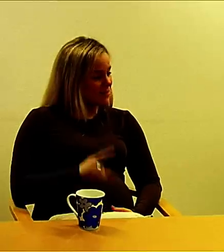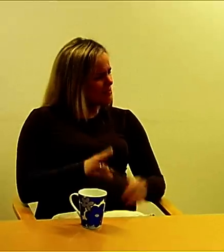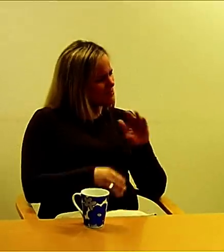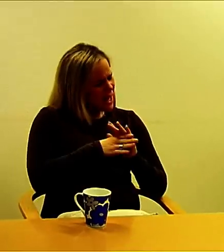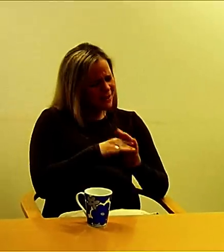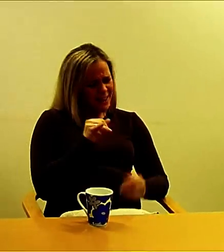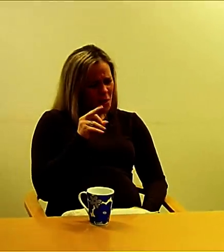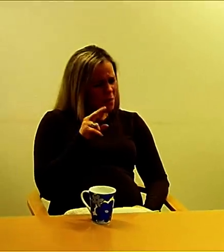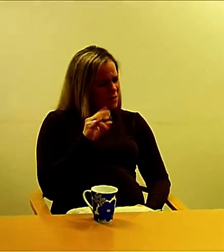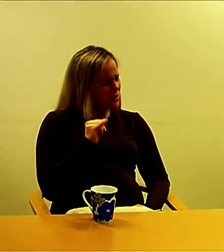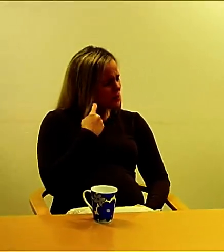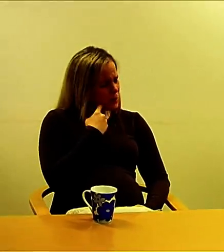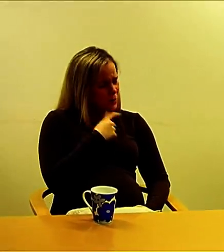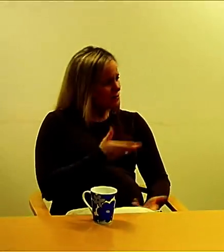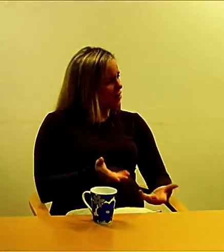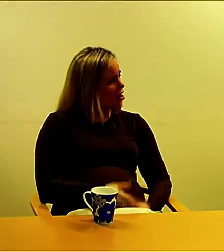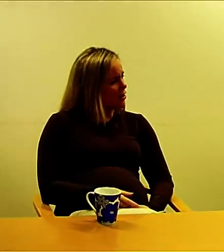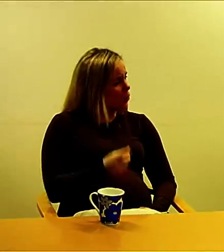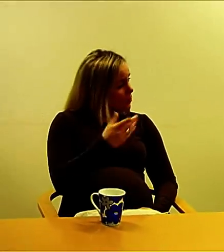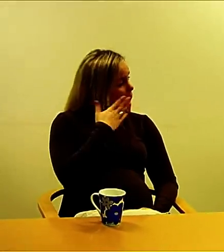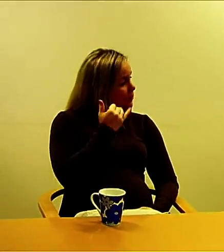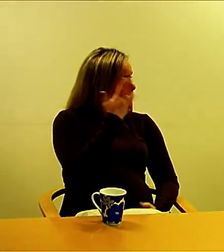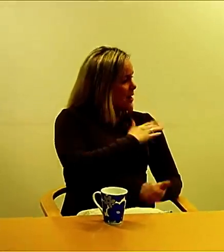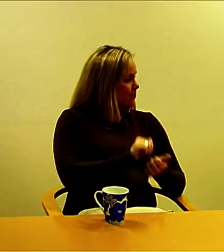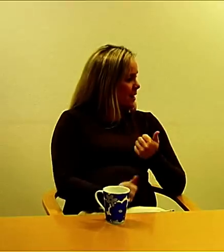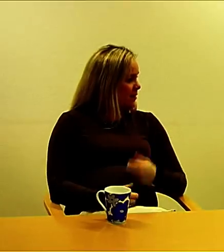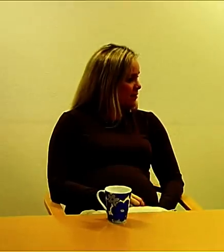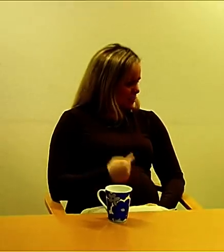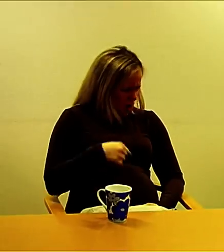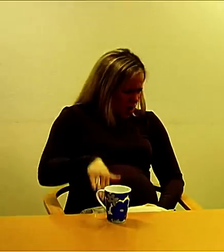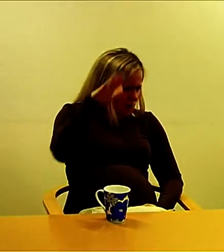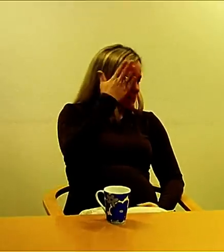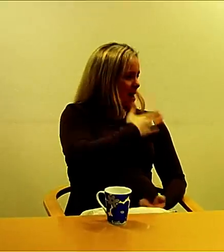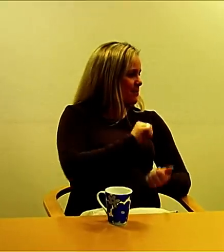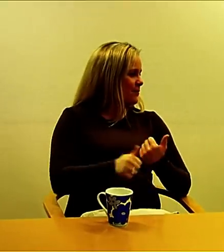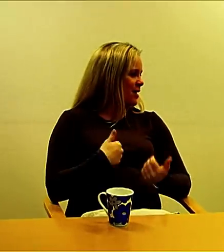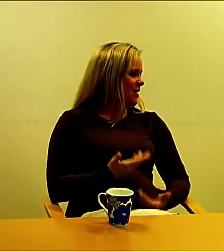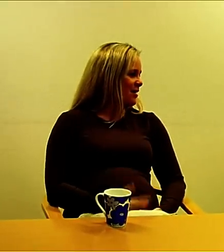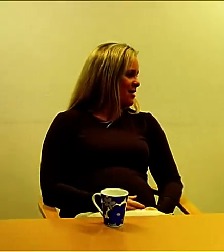And do you know what the irony is? She lives in Blackeberg. I grew up there.